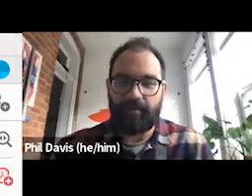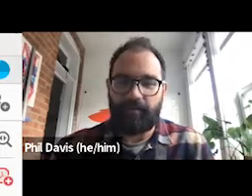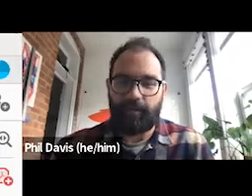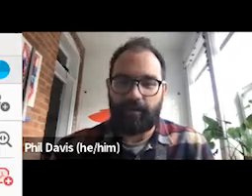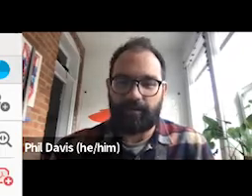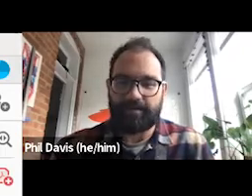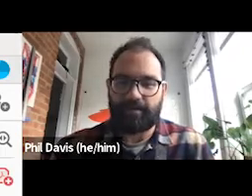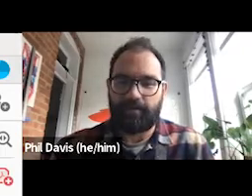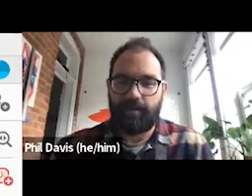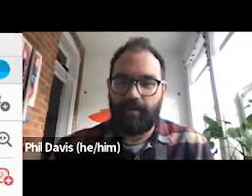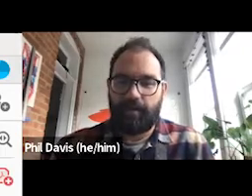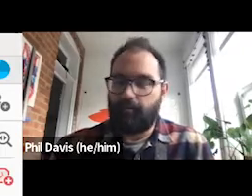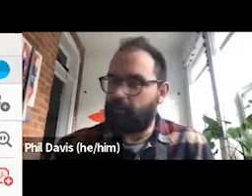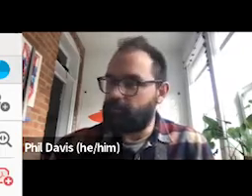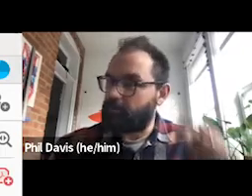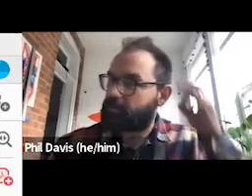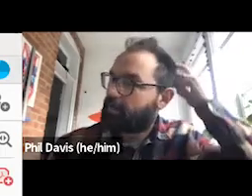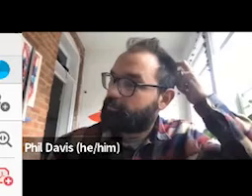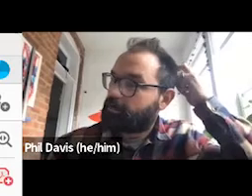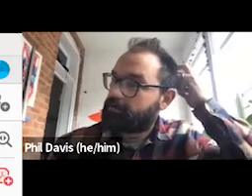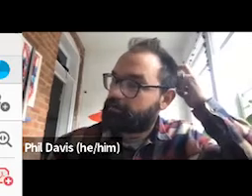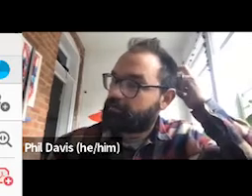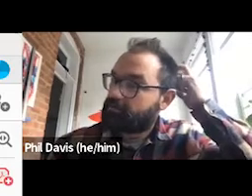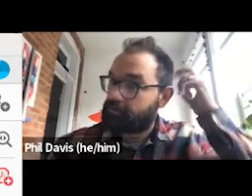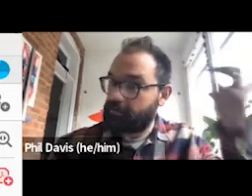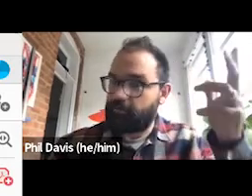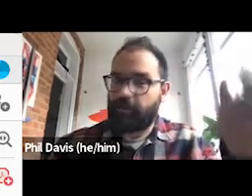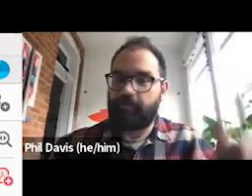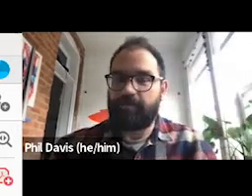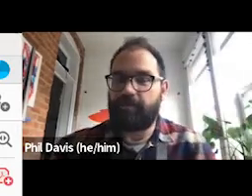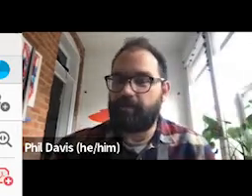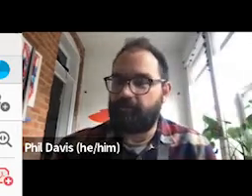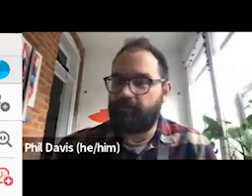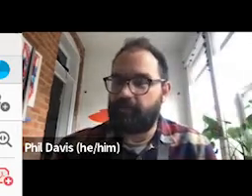And then we also met with our collaborator of the theater, parkway theater to figure